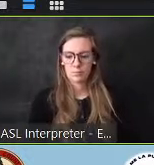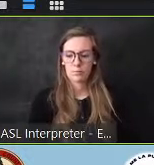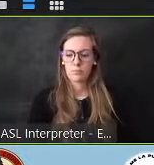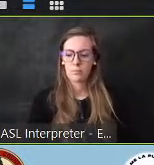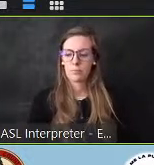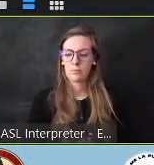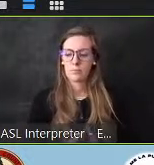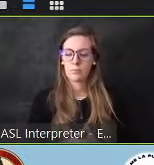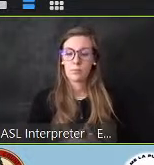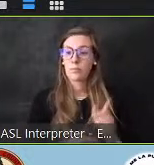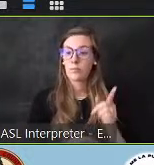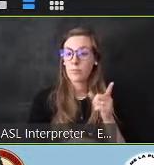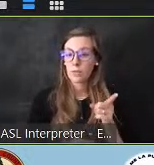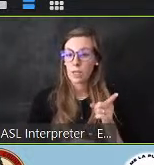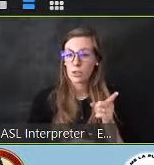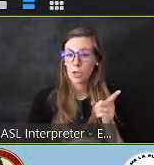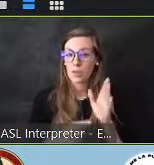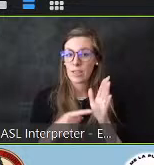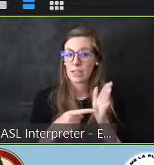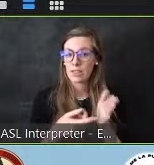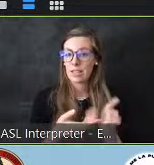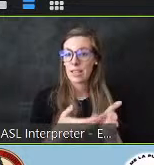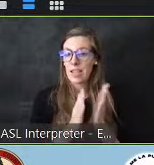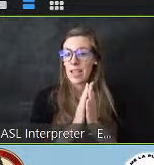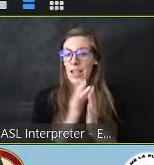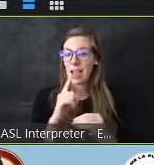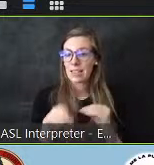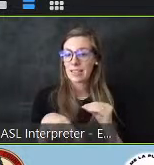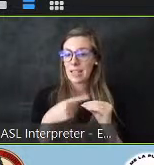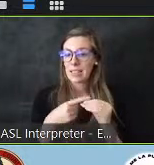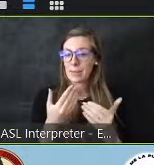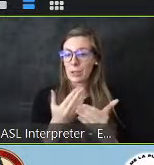These bars are asking us about the new cases and the last 60 days.